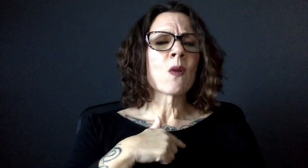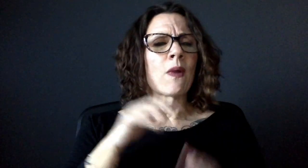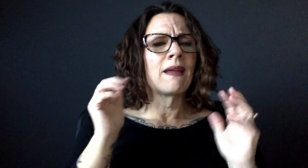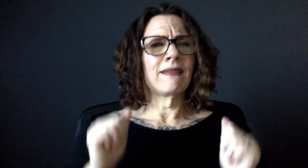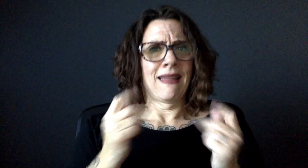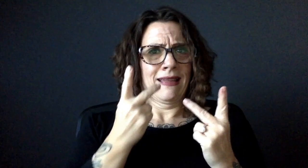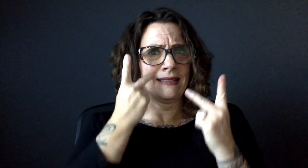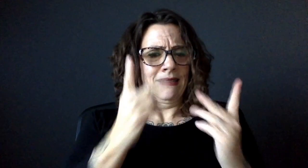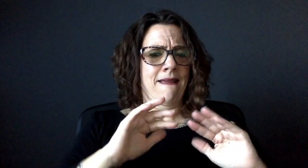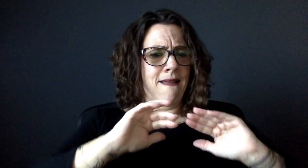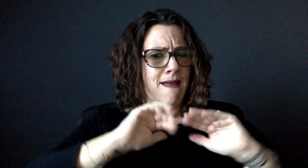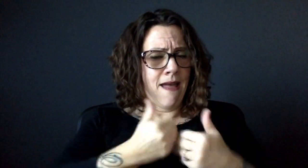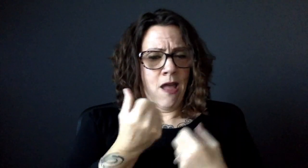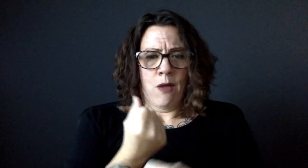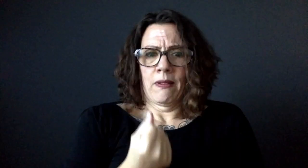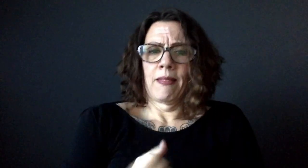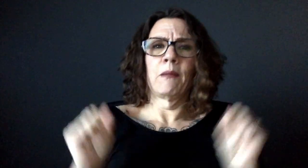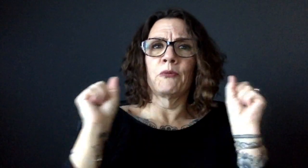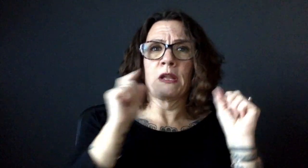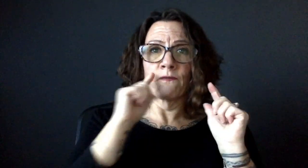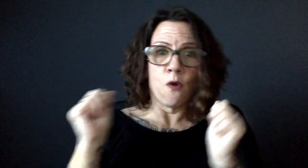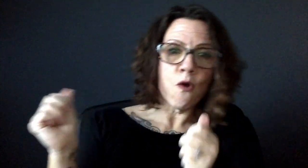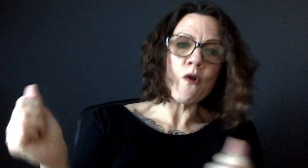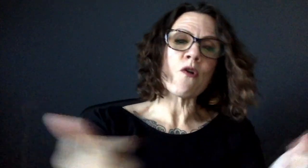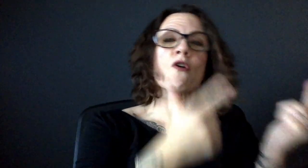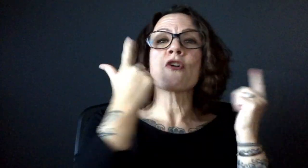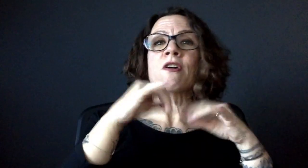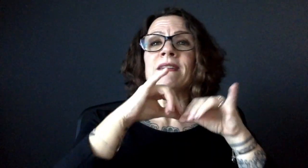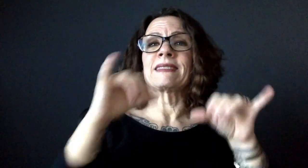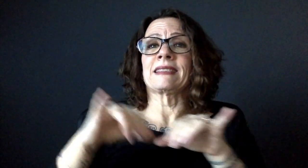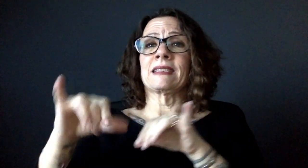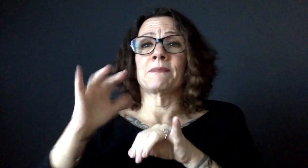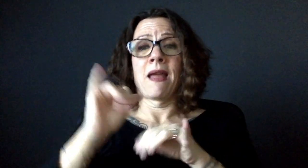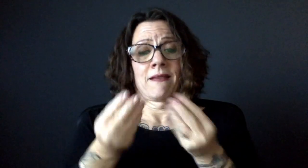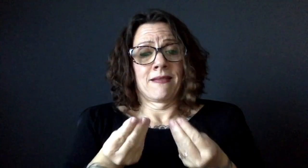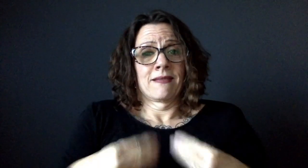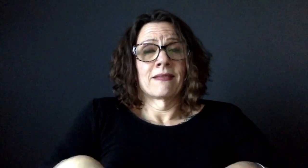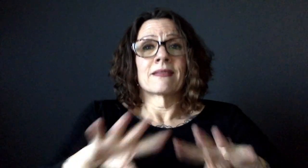We can see the liberation of all living systems and the land